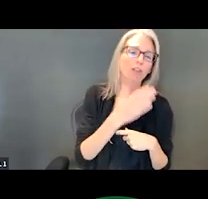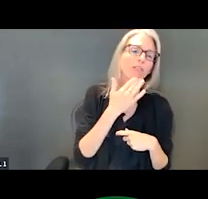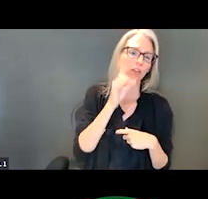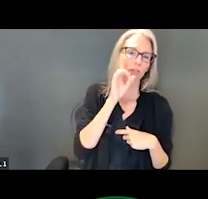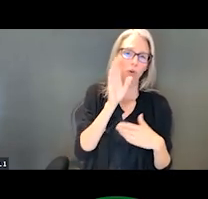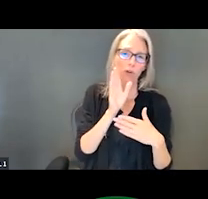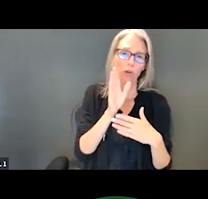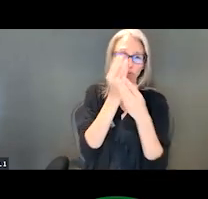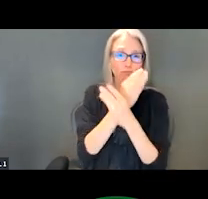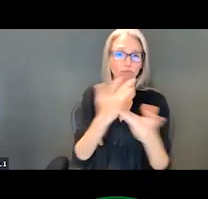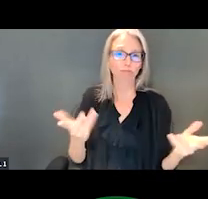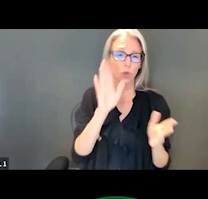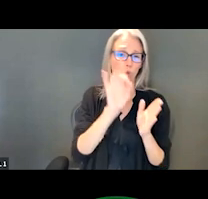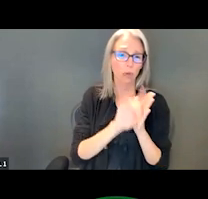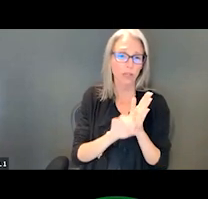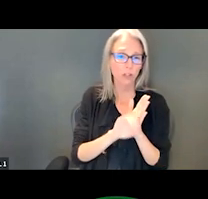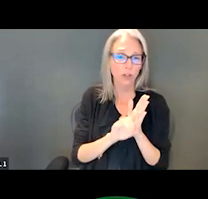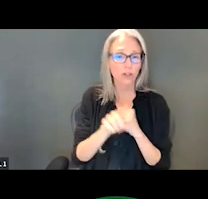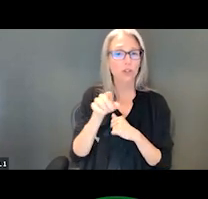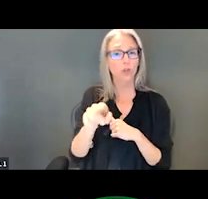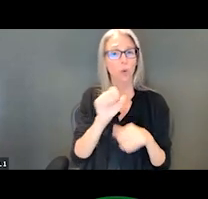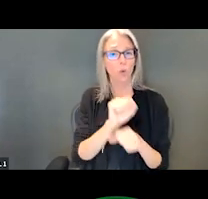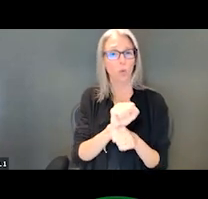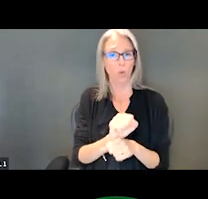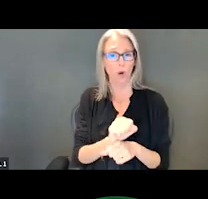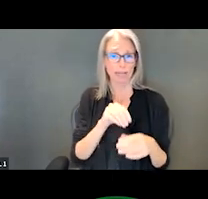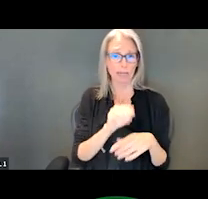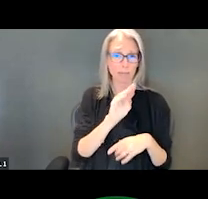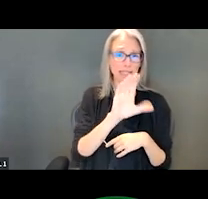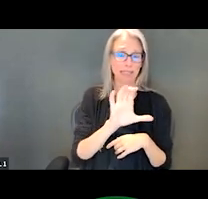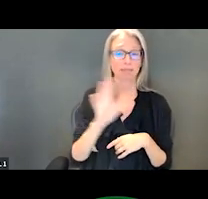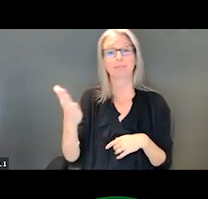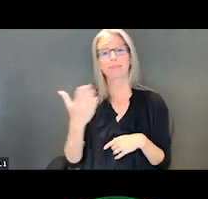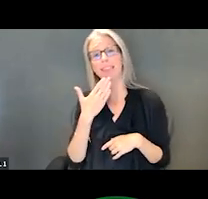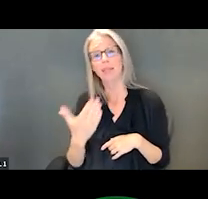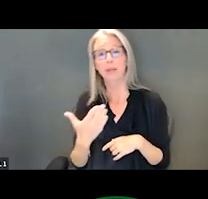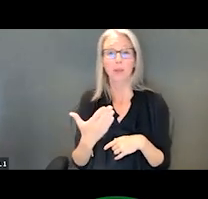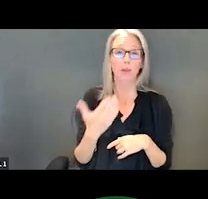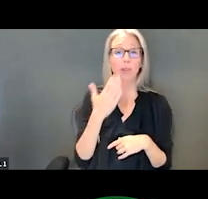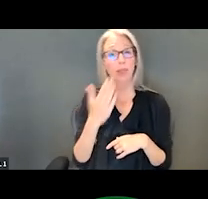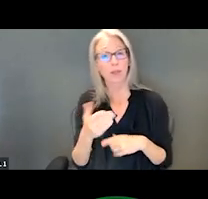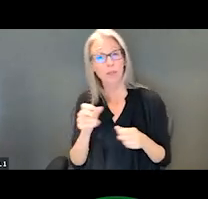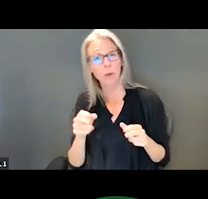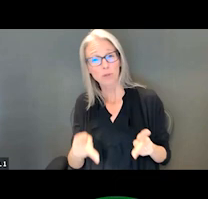Thank you. Thank you. We also had a comment that you can visit the boardwalk that Mark mentions